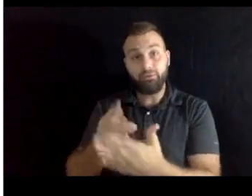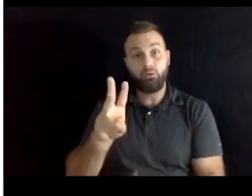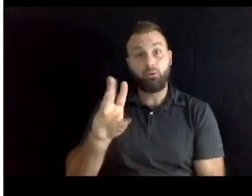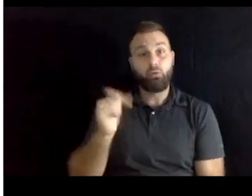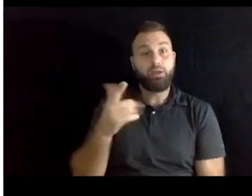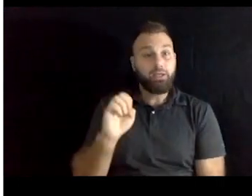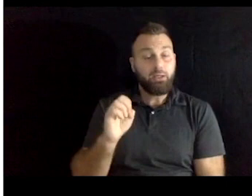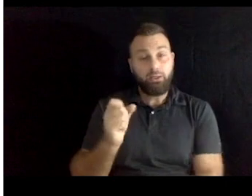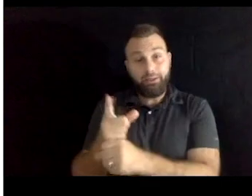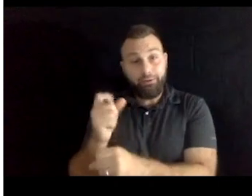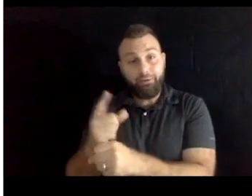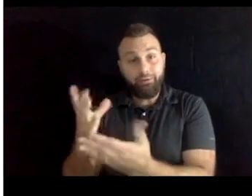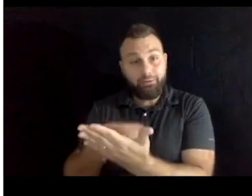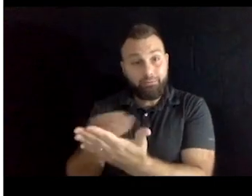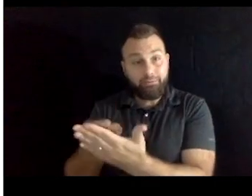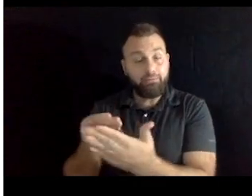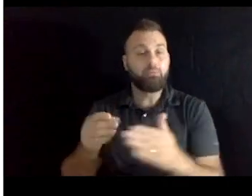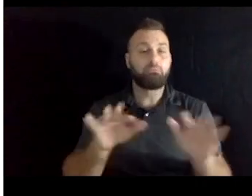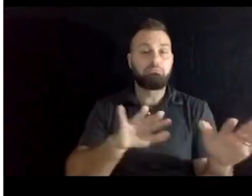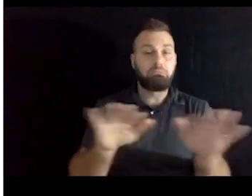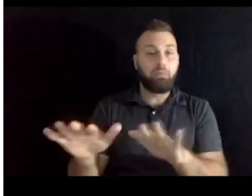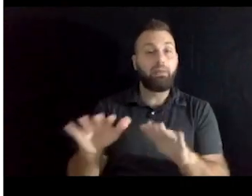It's how you pay for food and housing